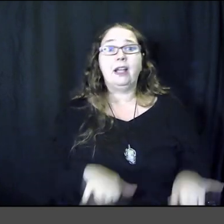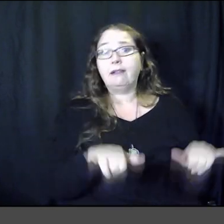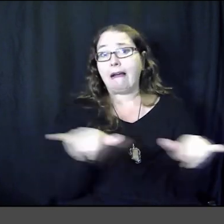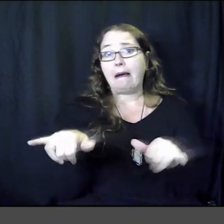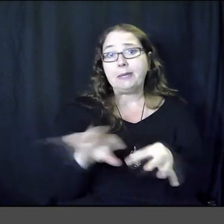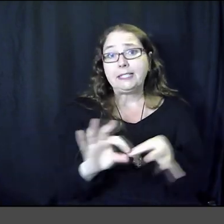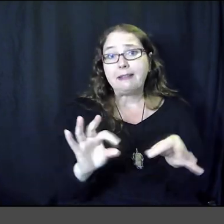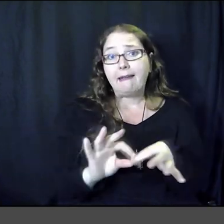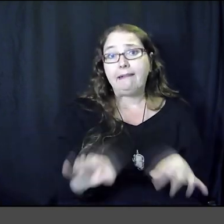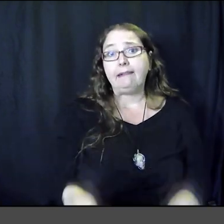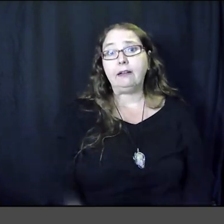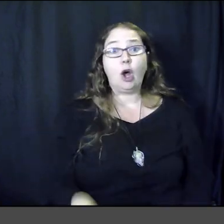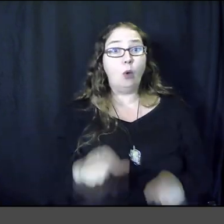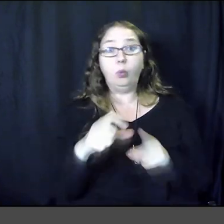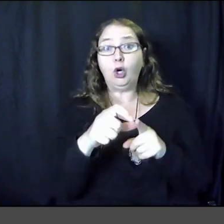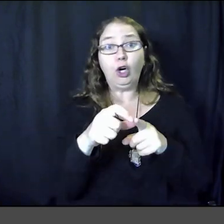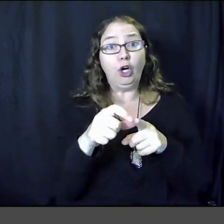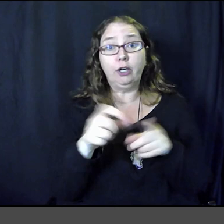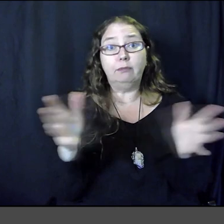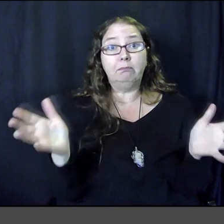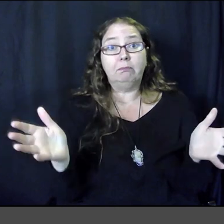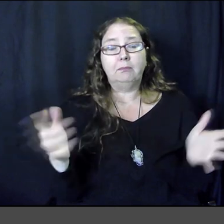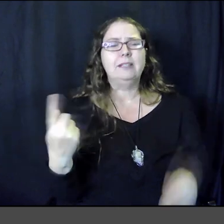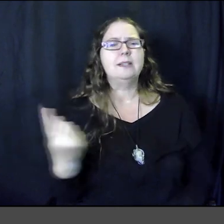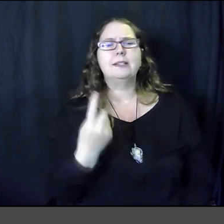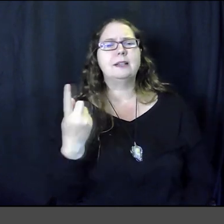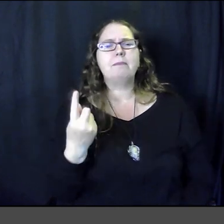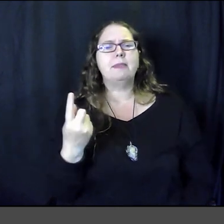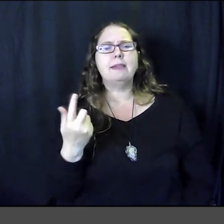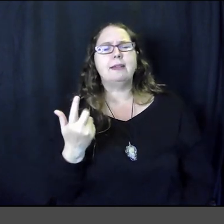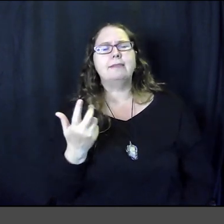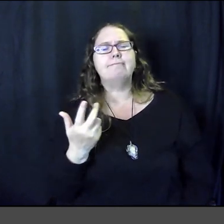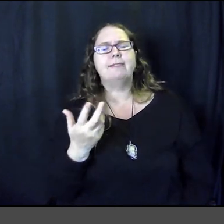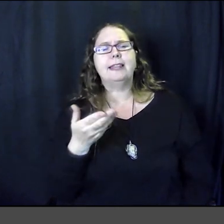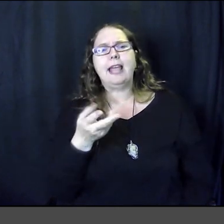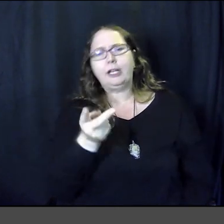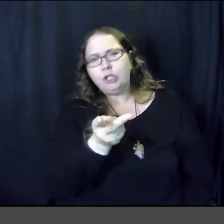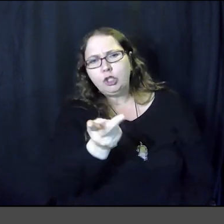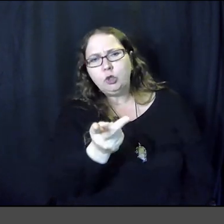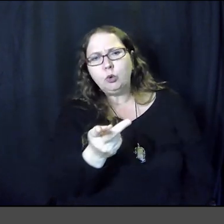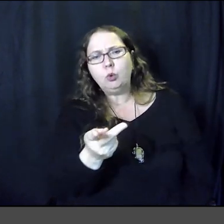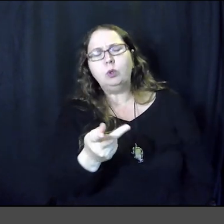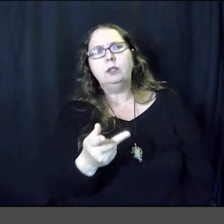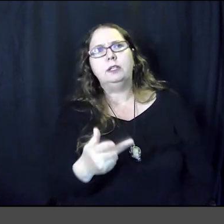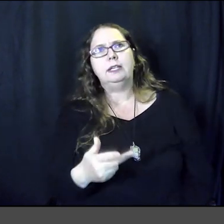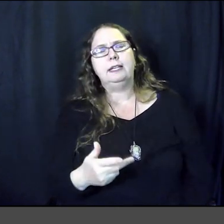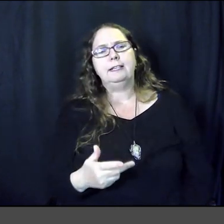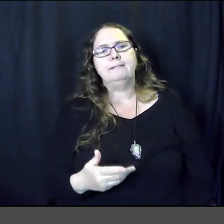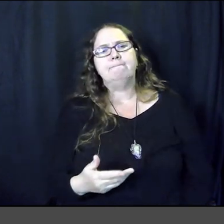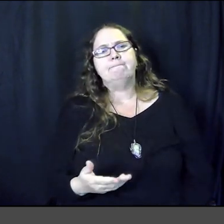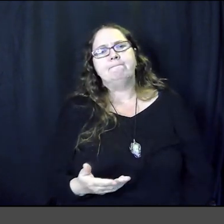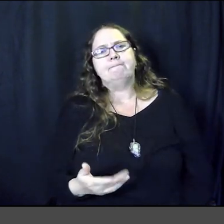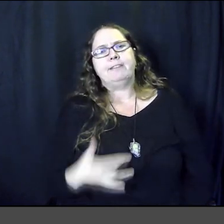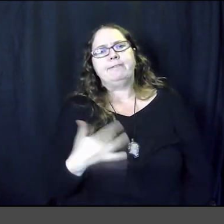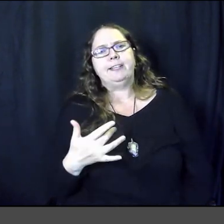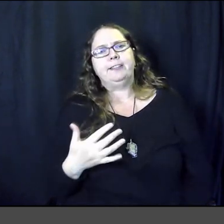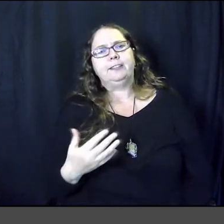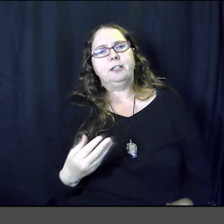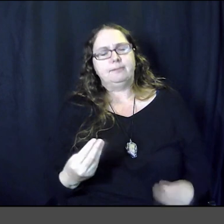SOMETHING THAT YOU FIND GIVES YOU POWER AND LIGHT THAT YOU WANT TO SHARE WITH EVERYBODY ELSE.